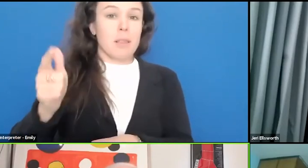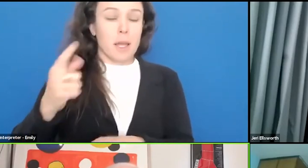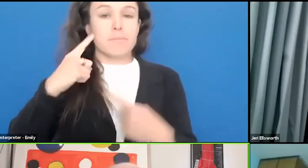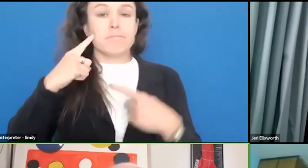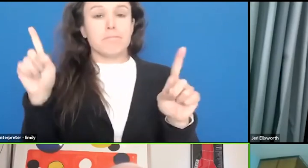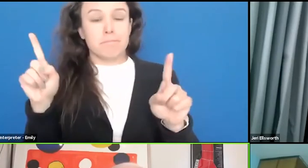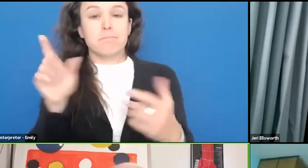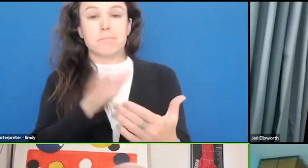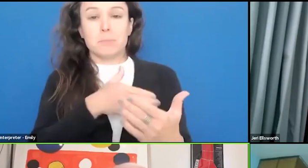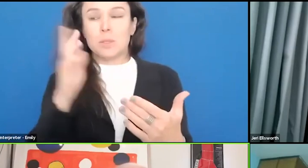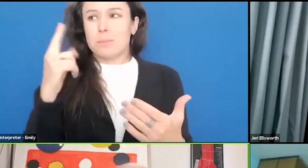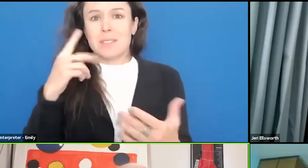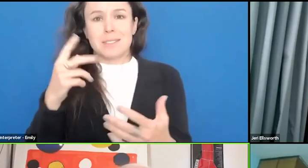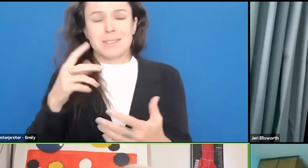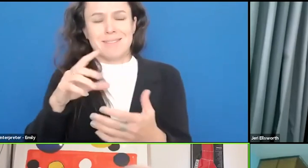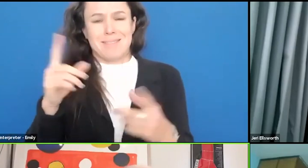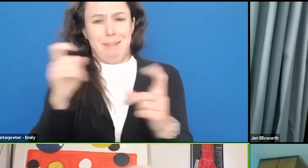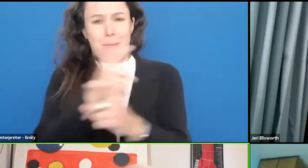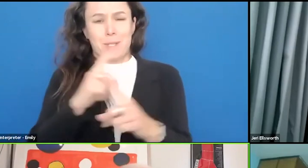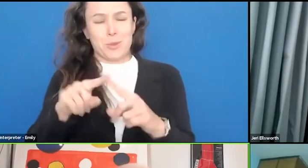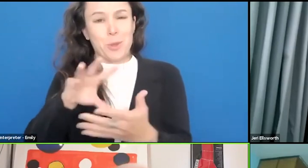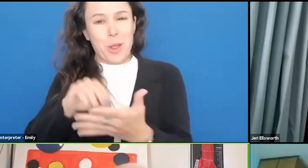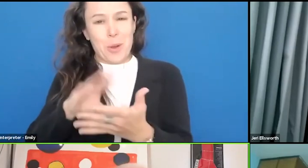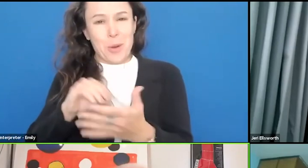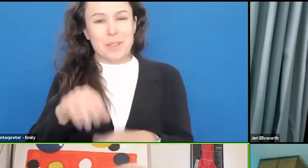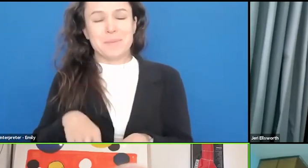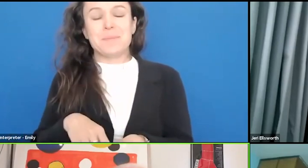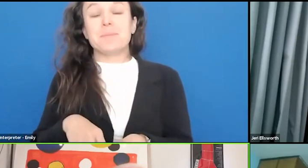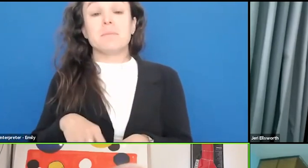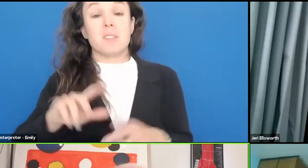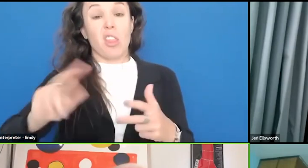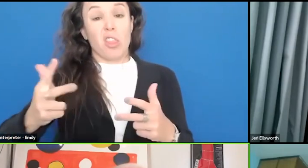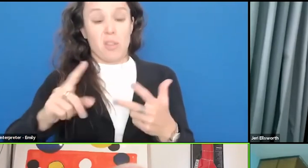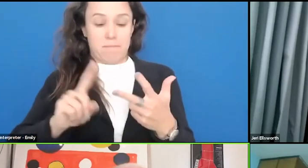they're complicated, learned interfaces. The third type, which is, unfortunately, the most common,